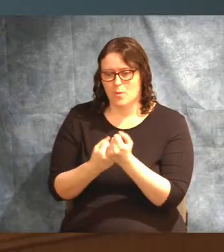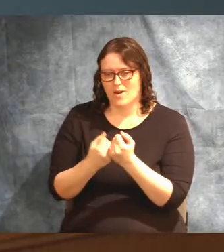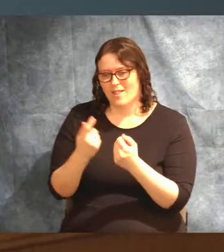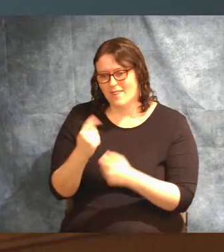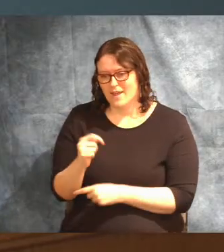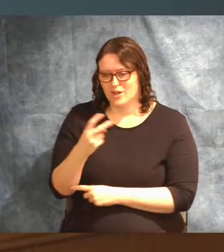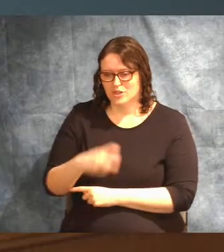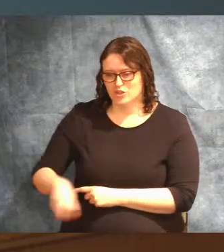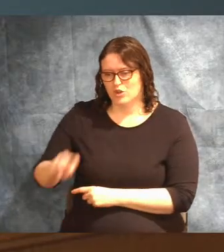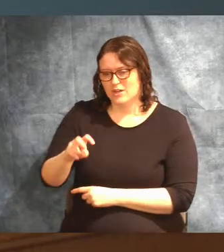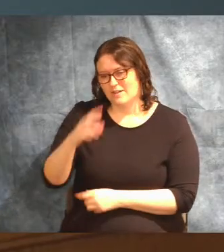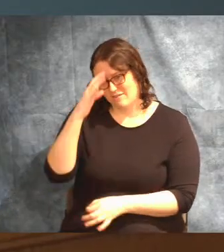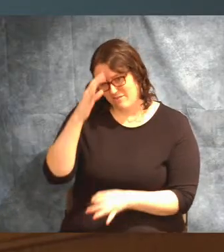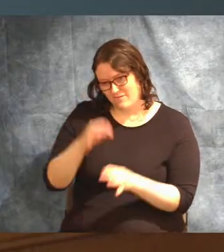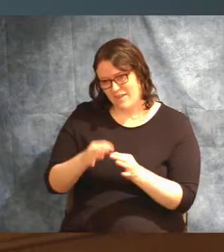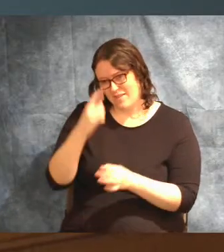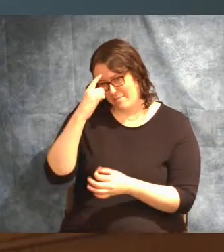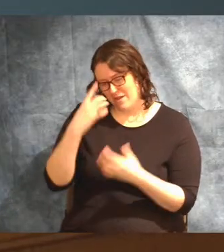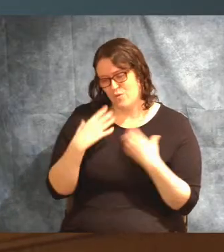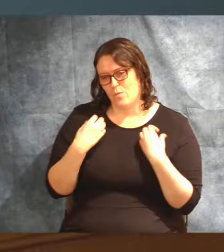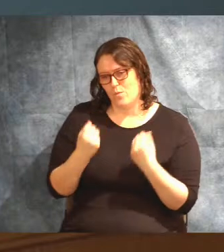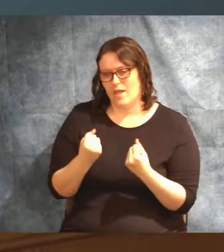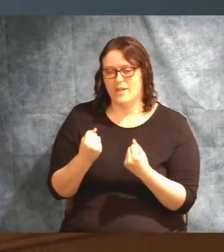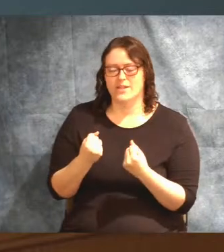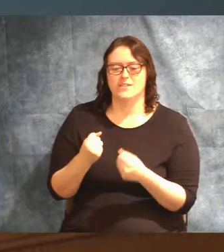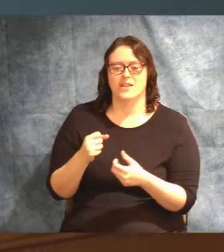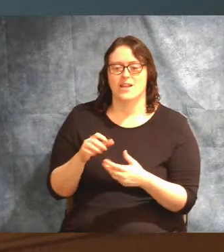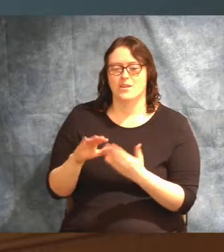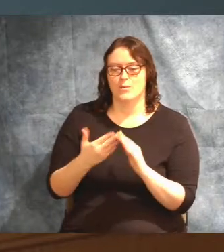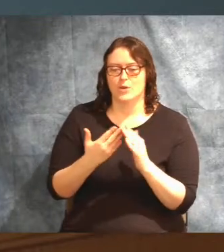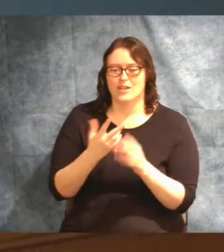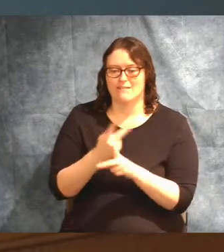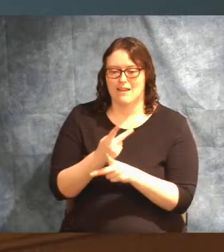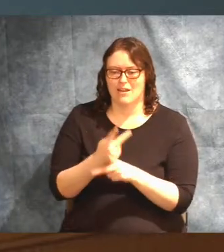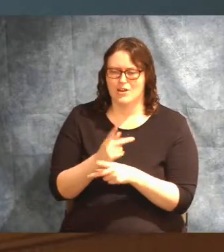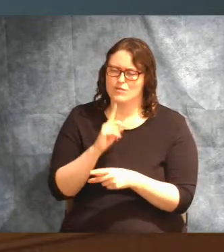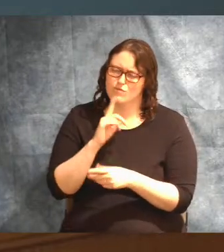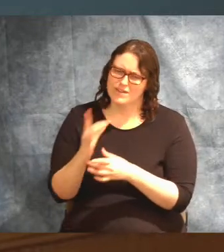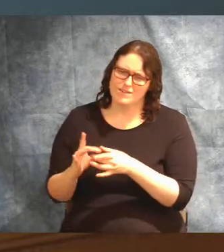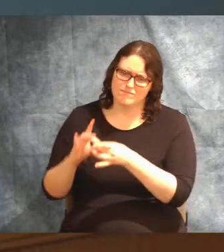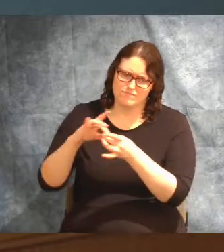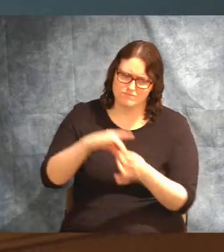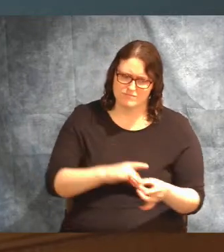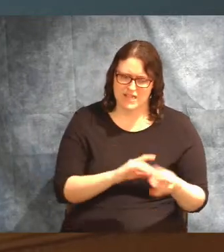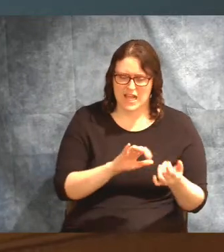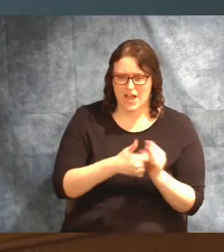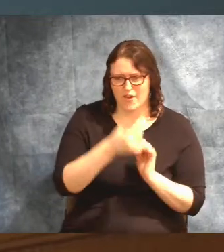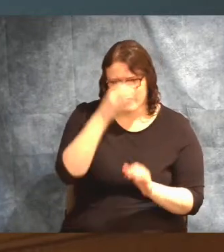mental wellness and community care. And it kind of intertwines how faith helps with mental health.